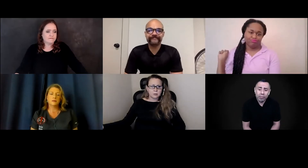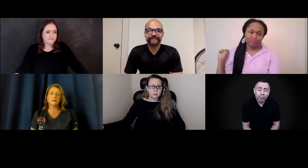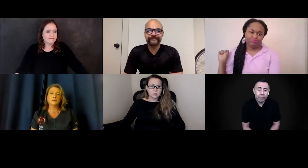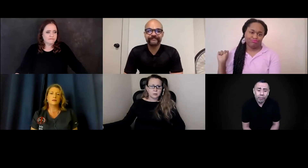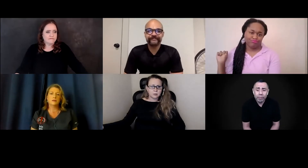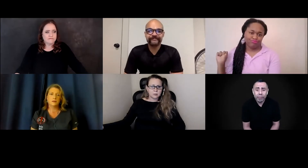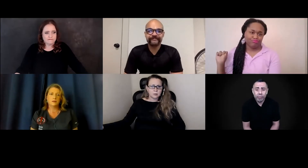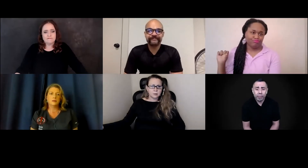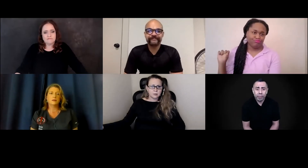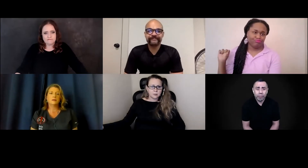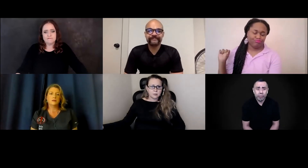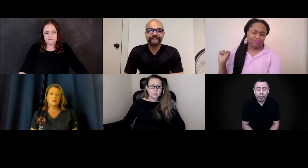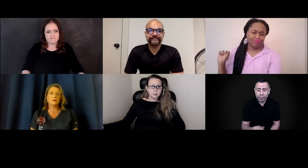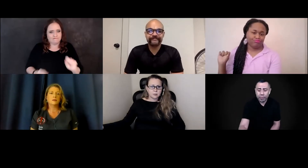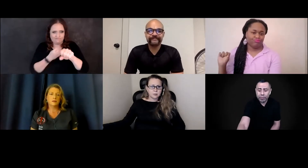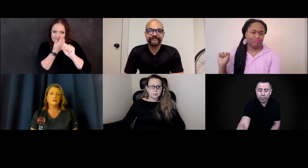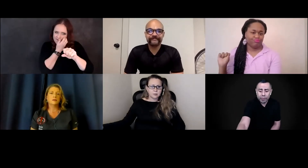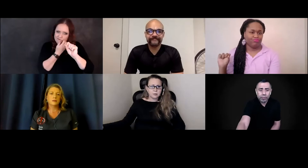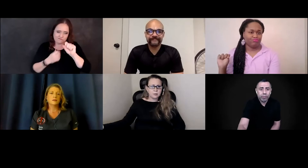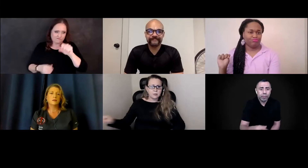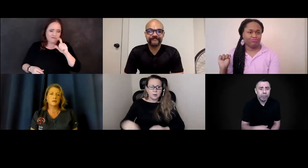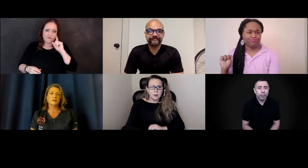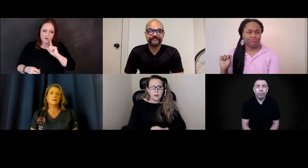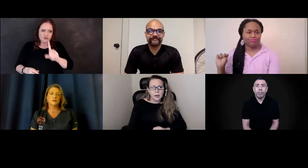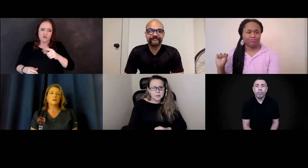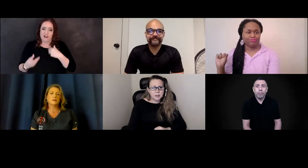genre of music. Sarah Brown: Absolutely.